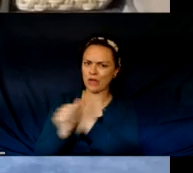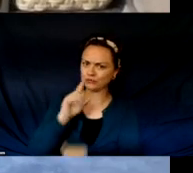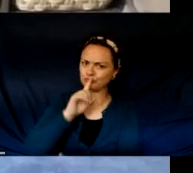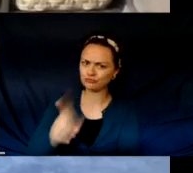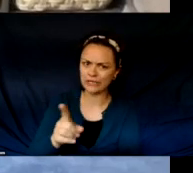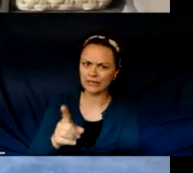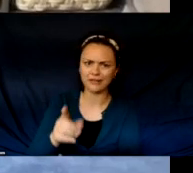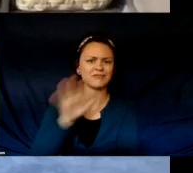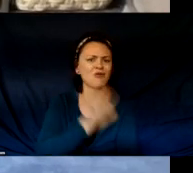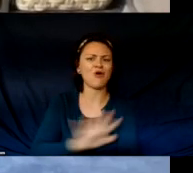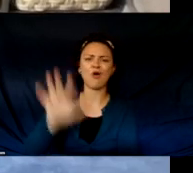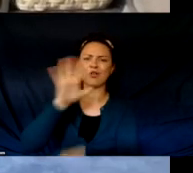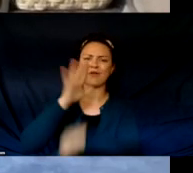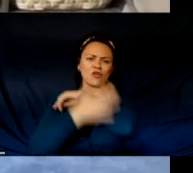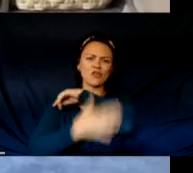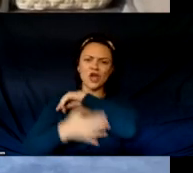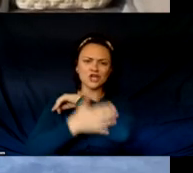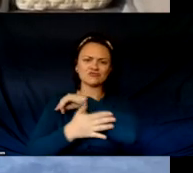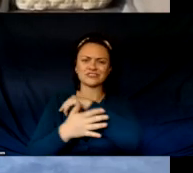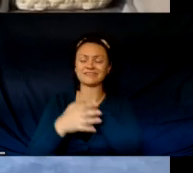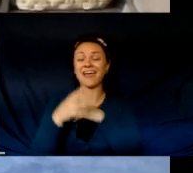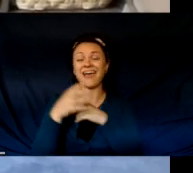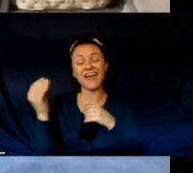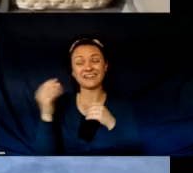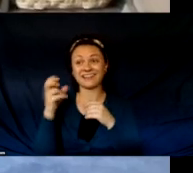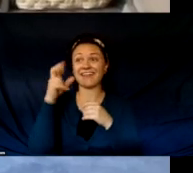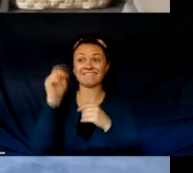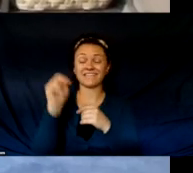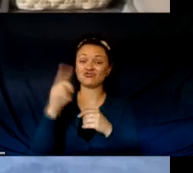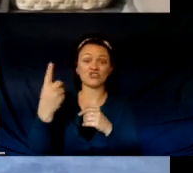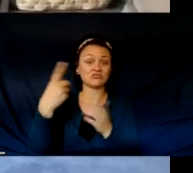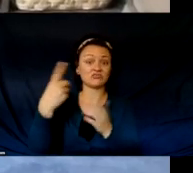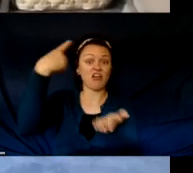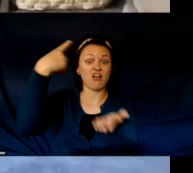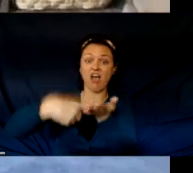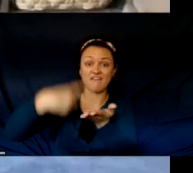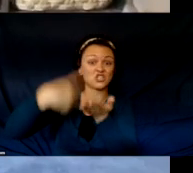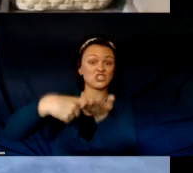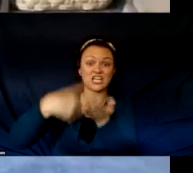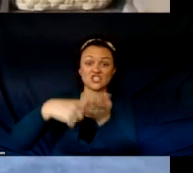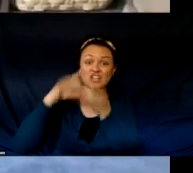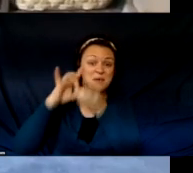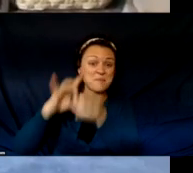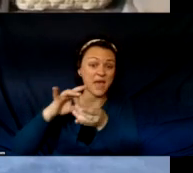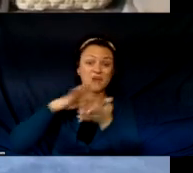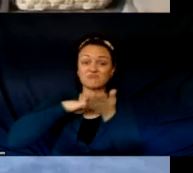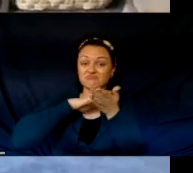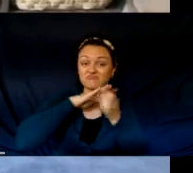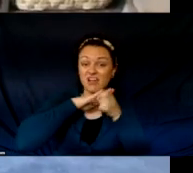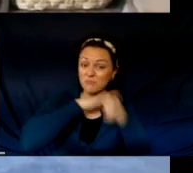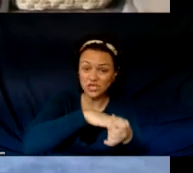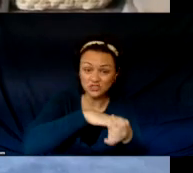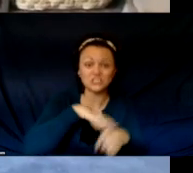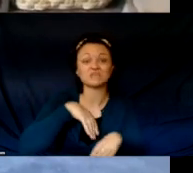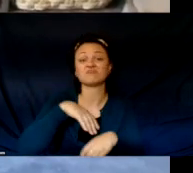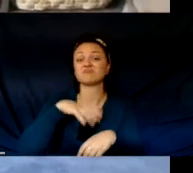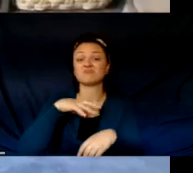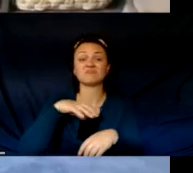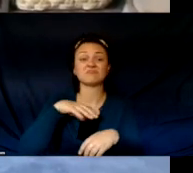and often even just having conversations about oppression and exploitation of marginalized folks